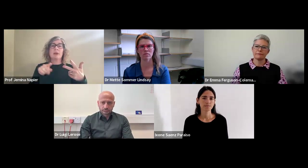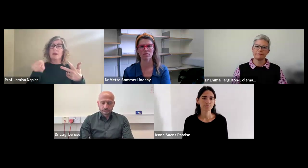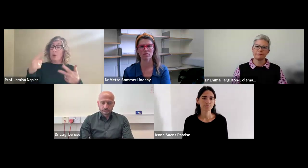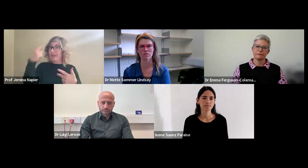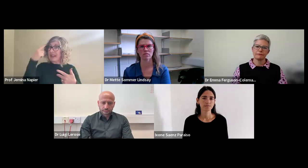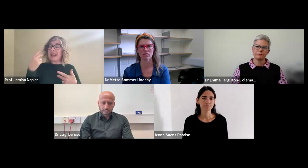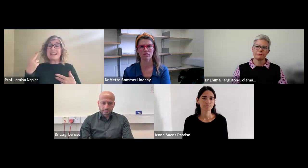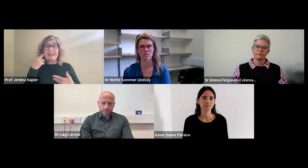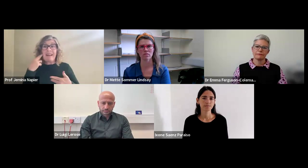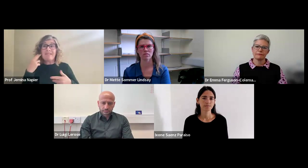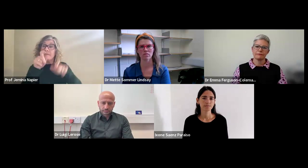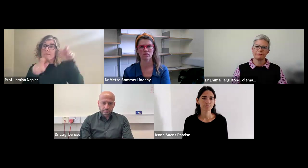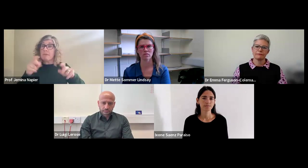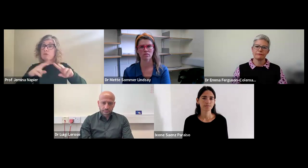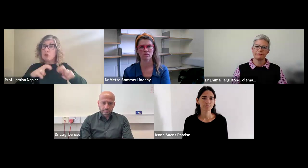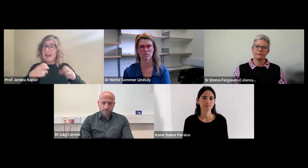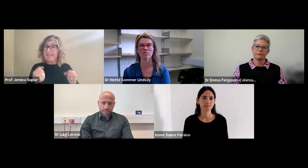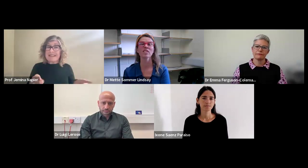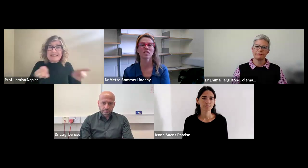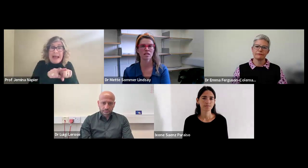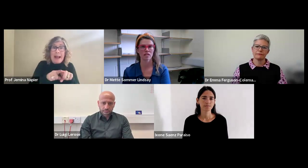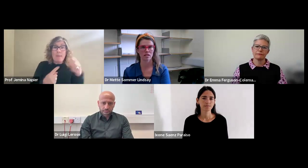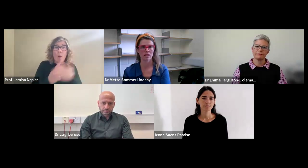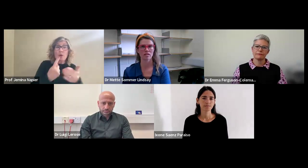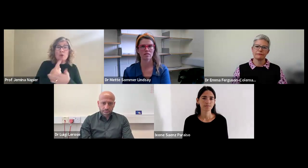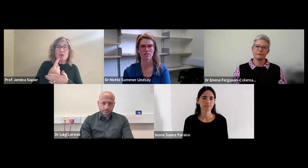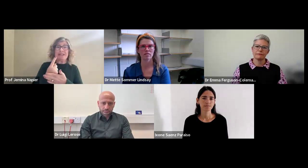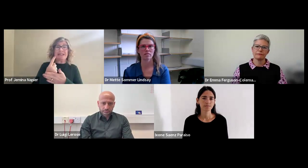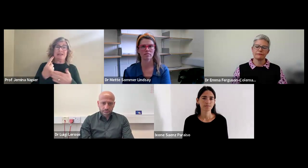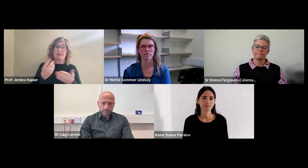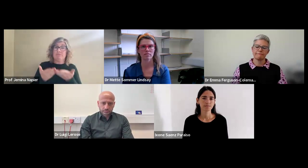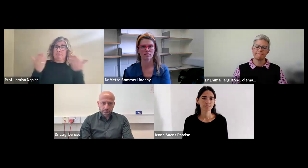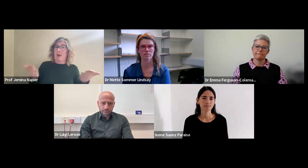"what strategies have you used to navigate those?" The third is "do we think that deaf researchers